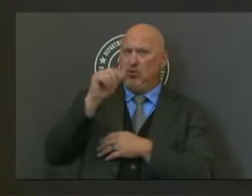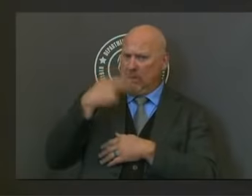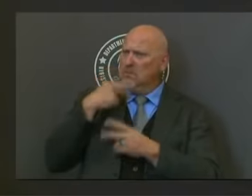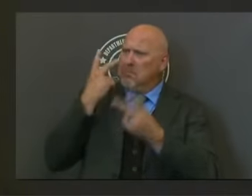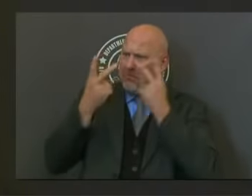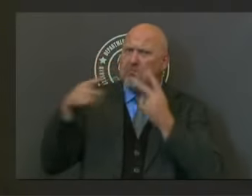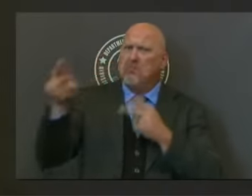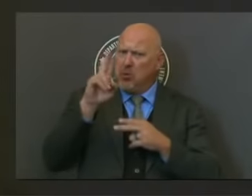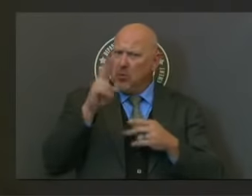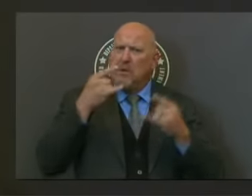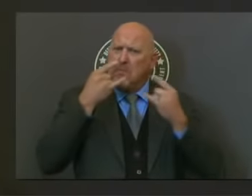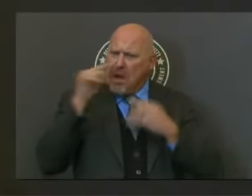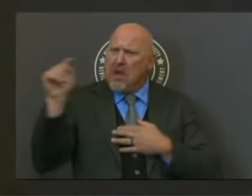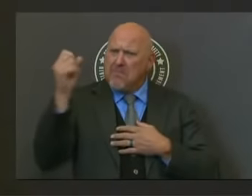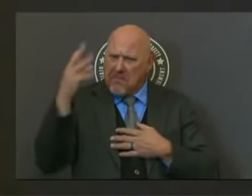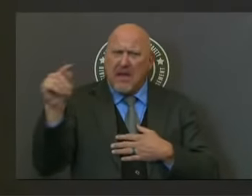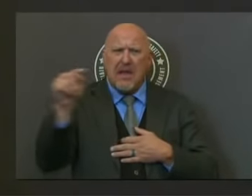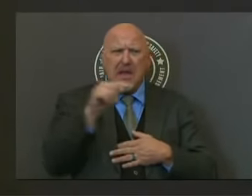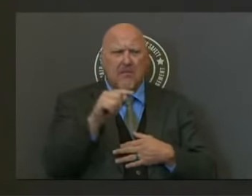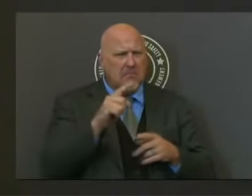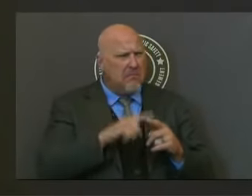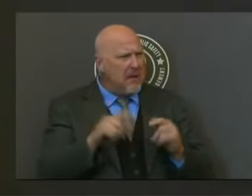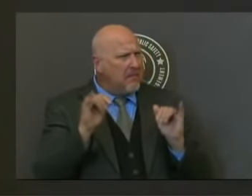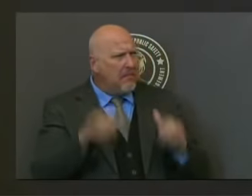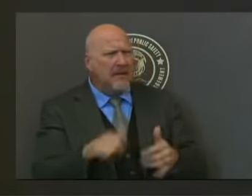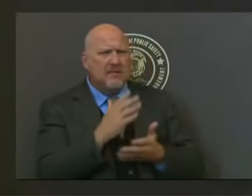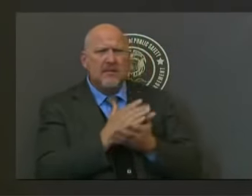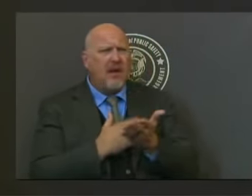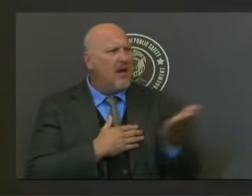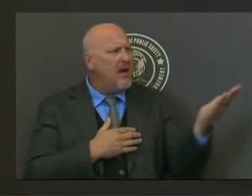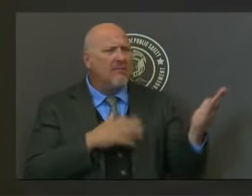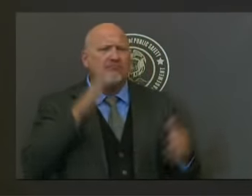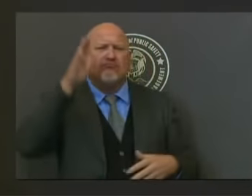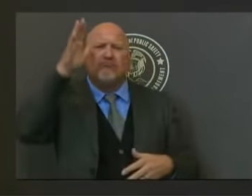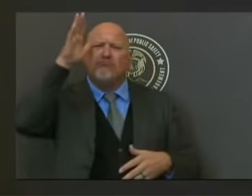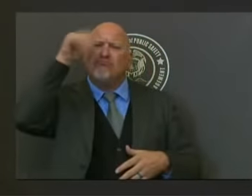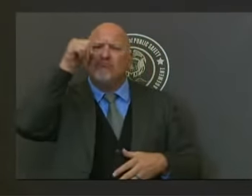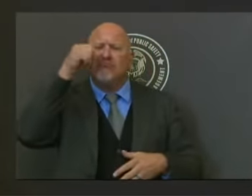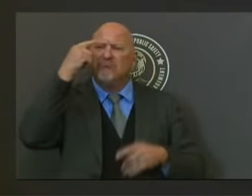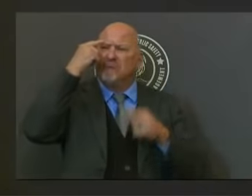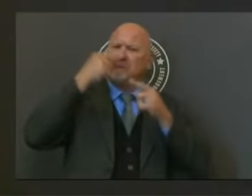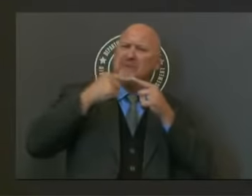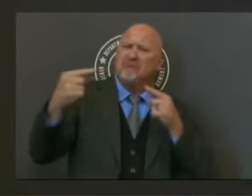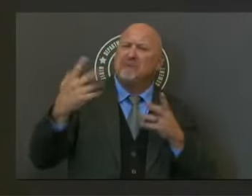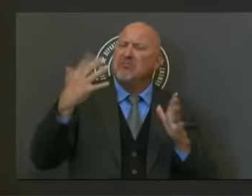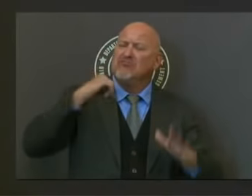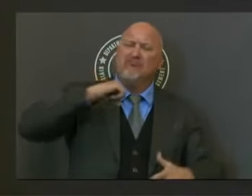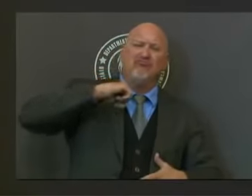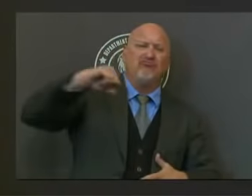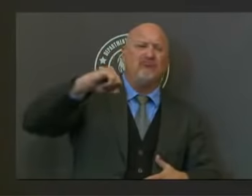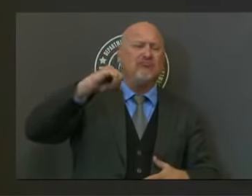maybe they're not as informed me they don't see it from their